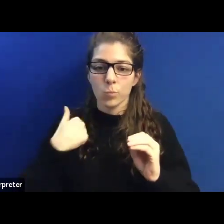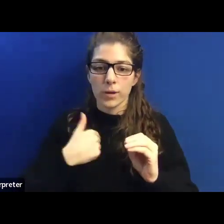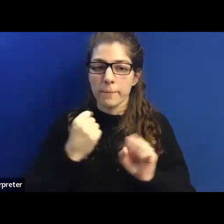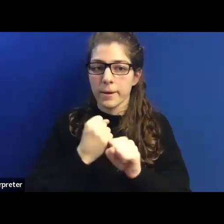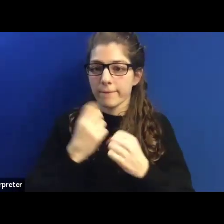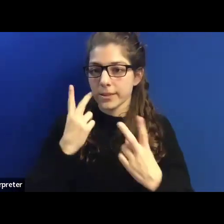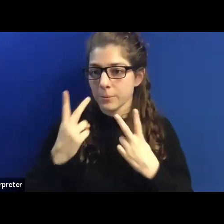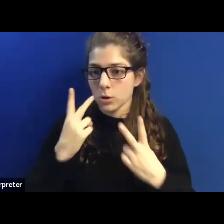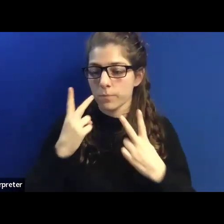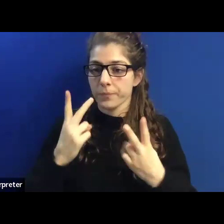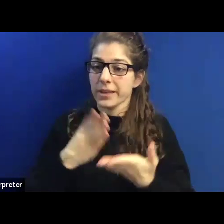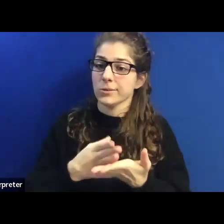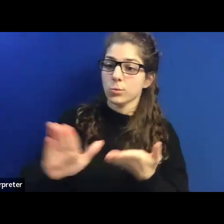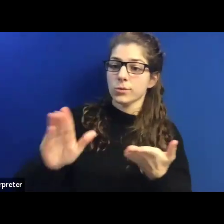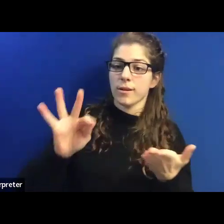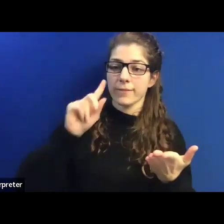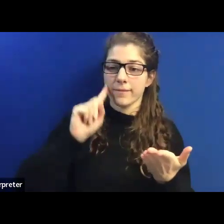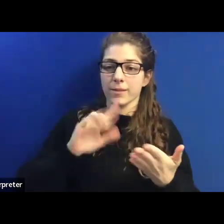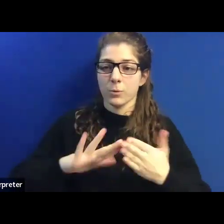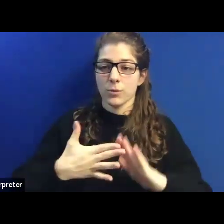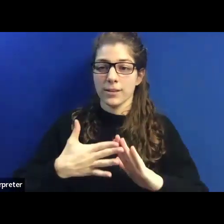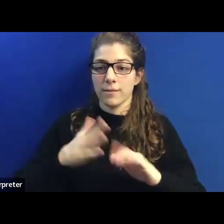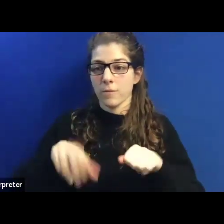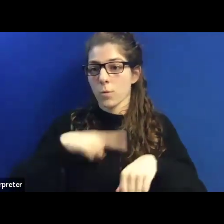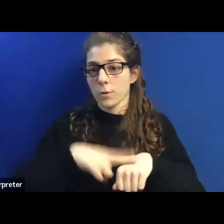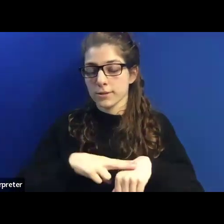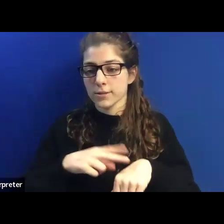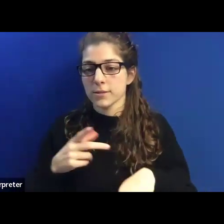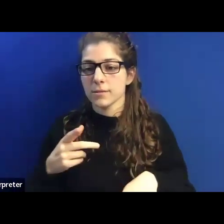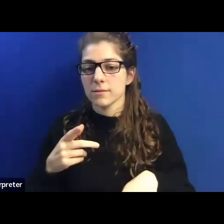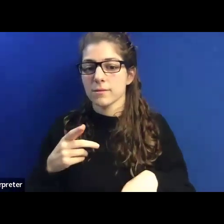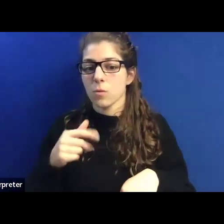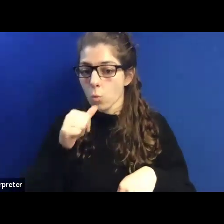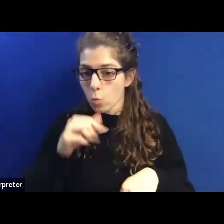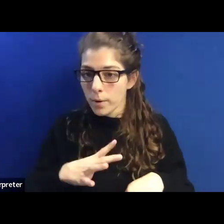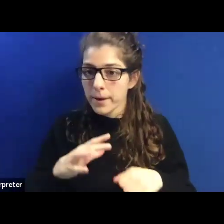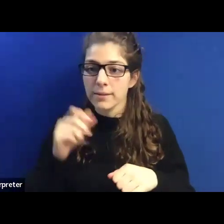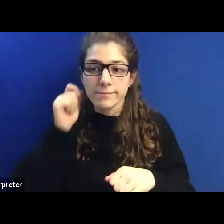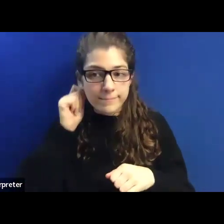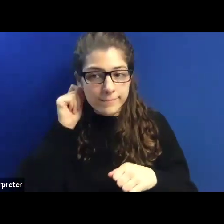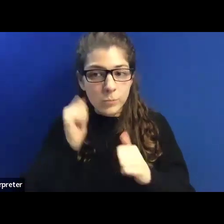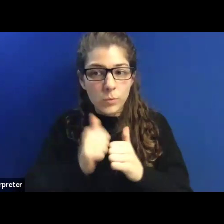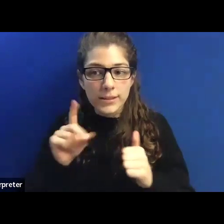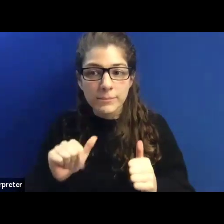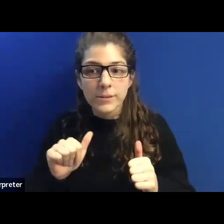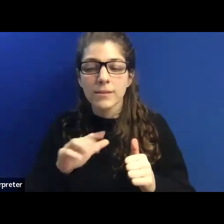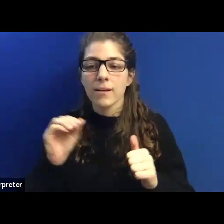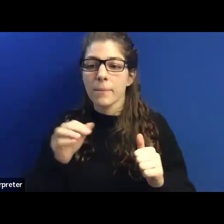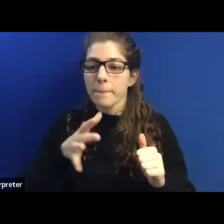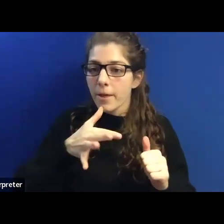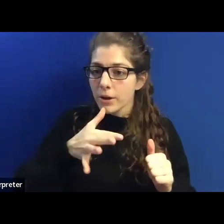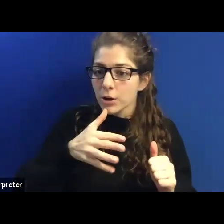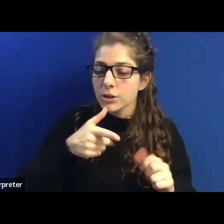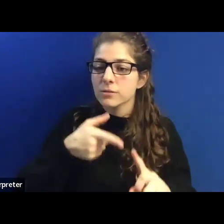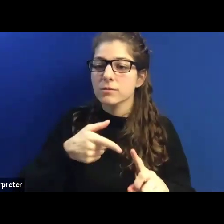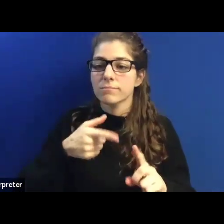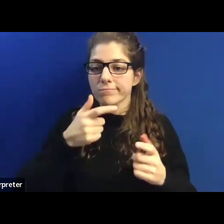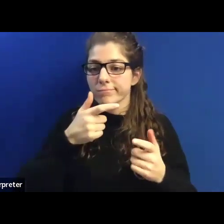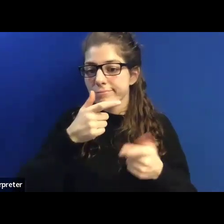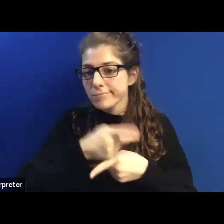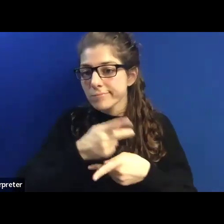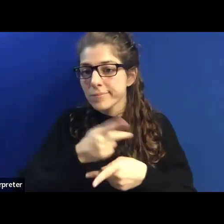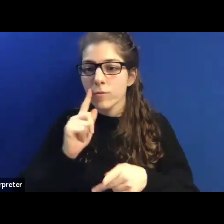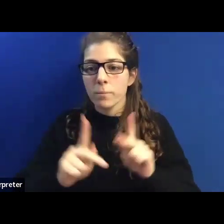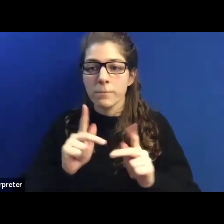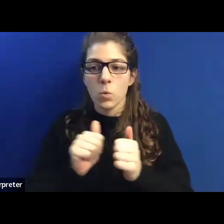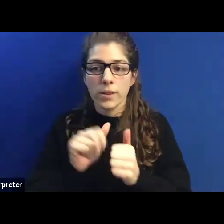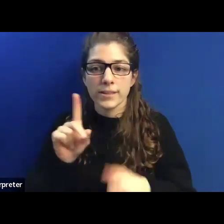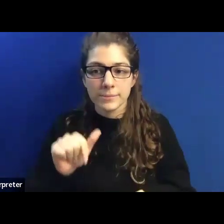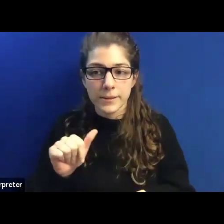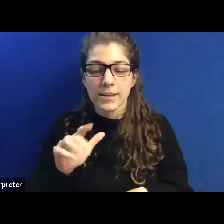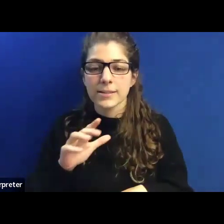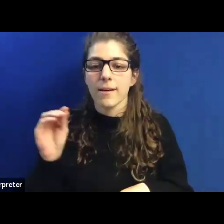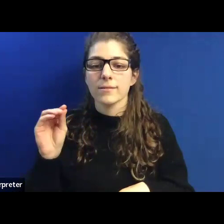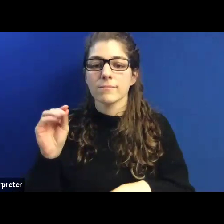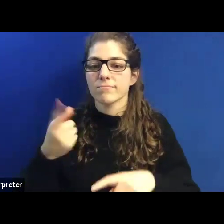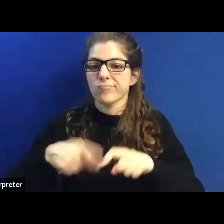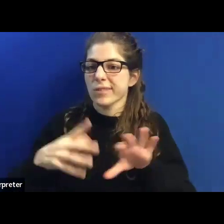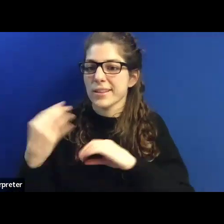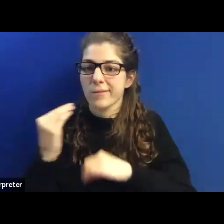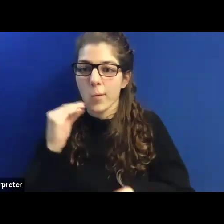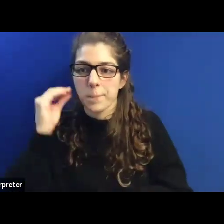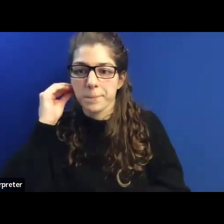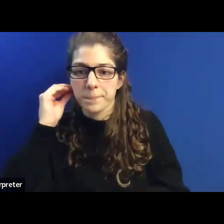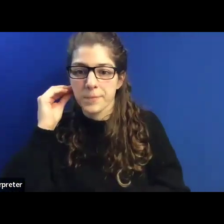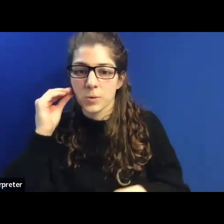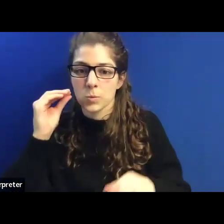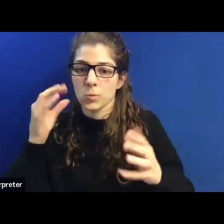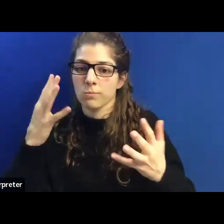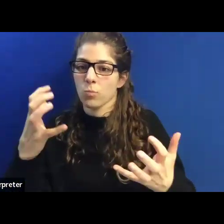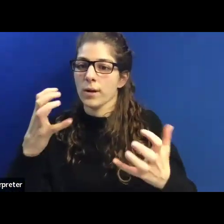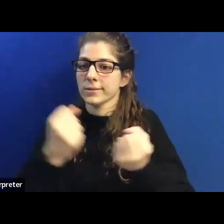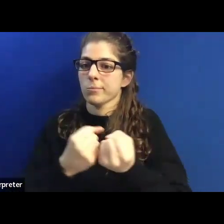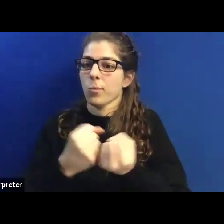The exclusion of the deaf community of course, of women with disabilities, and also mothers who care for people with disabilities and who could not leave their homes to seek support, for example.